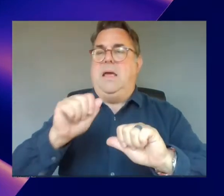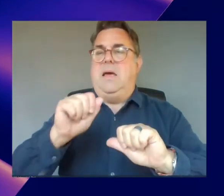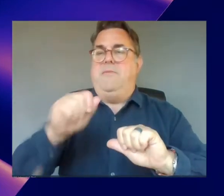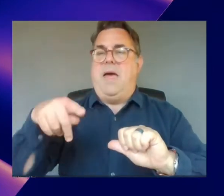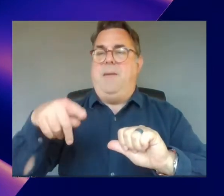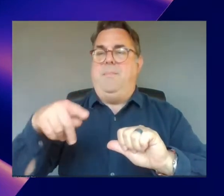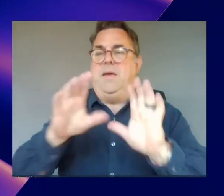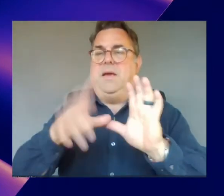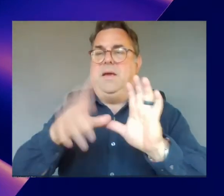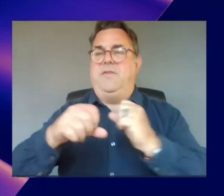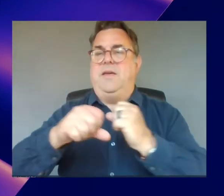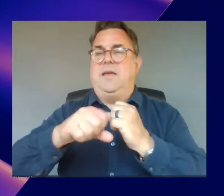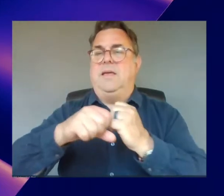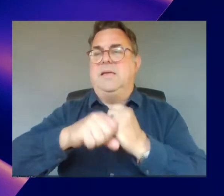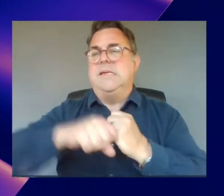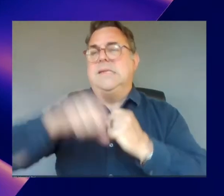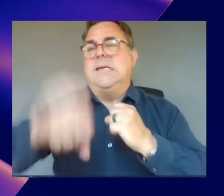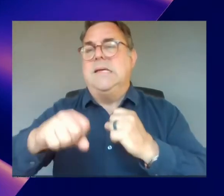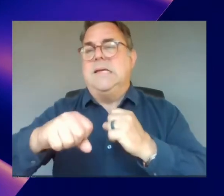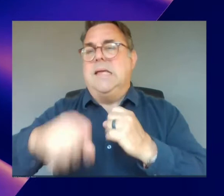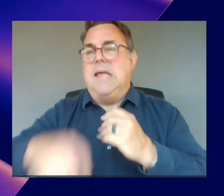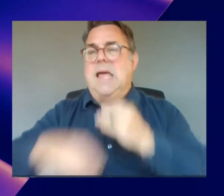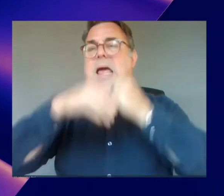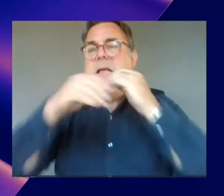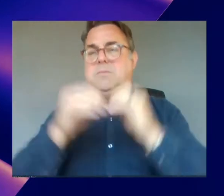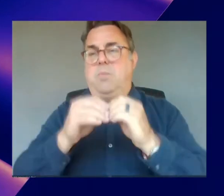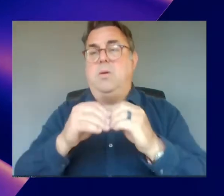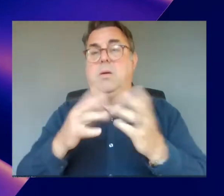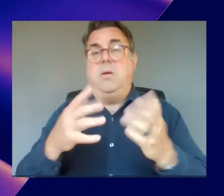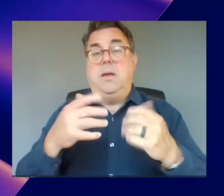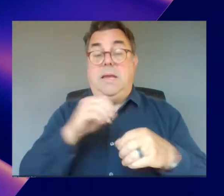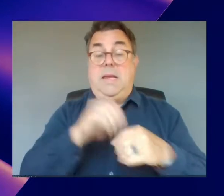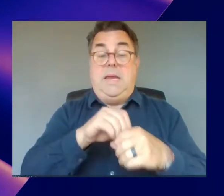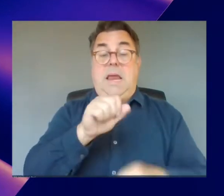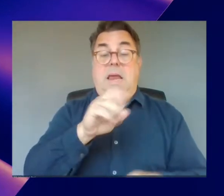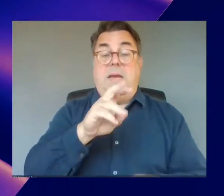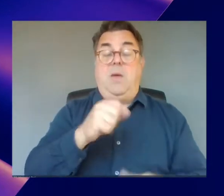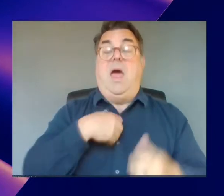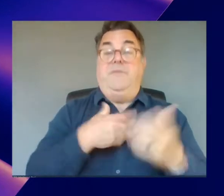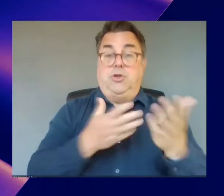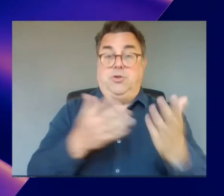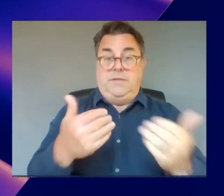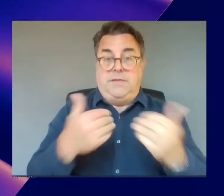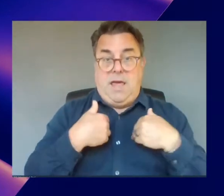So we have a service inside of AWS and it does quite a bit of things,